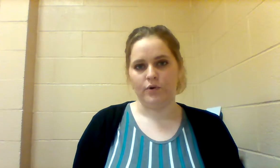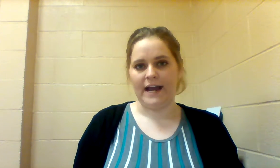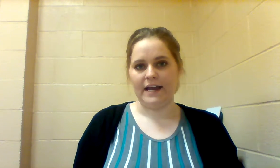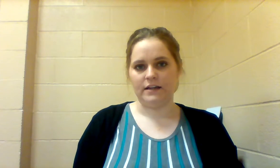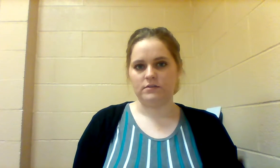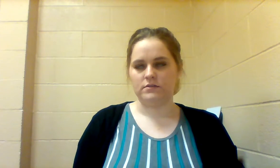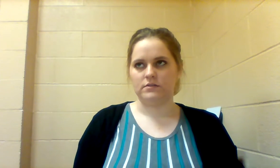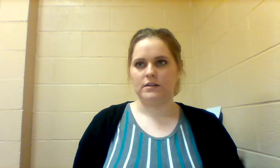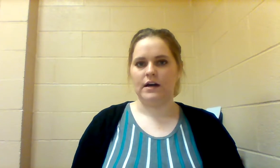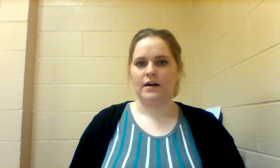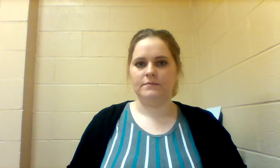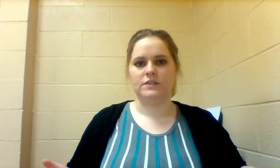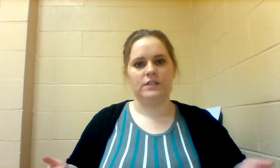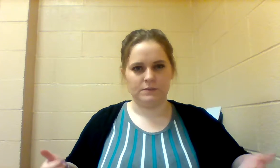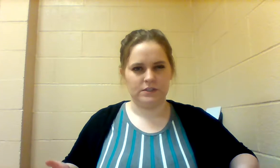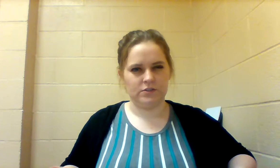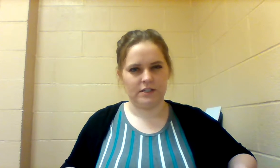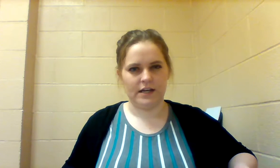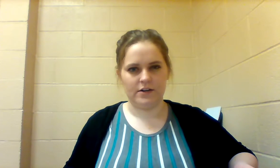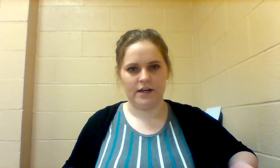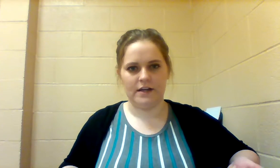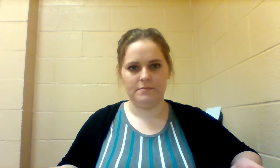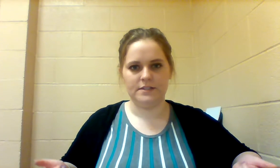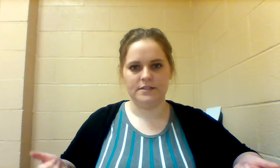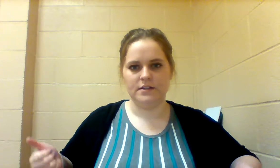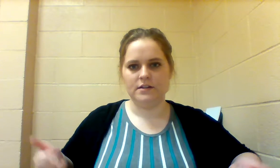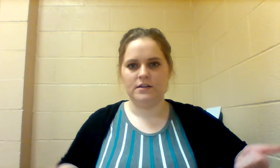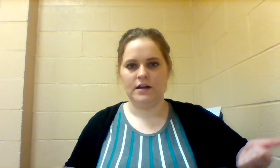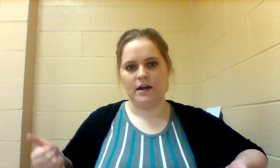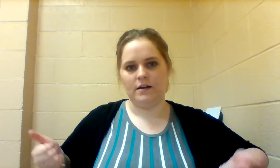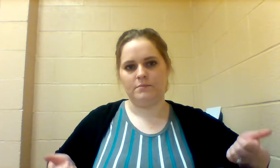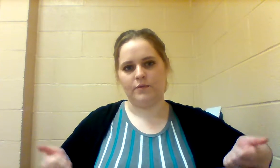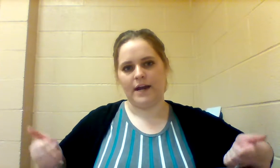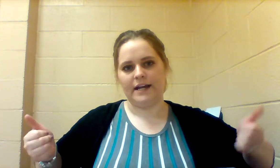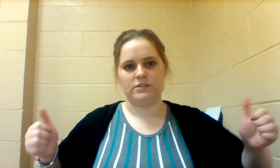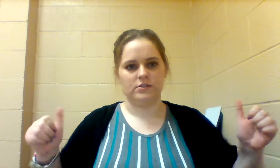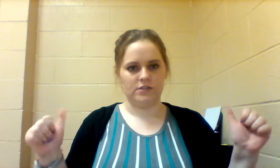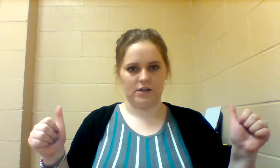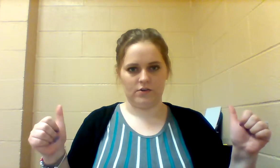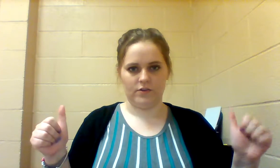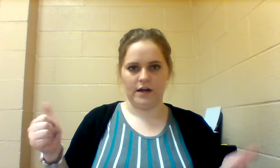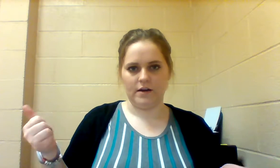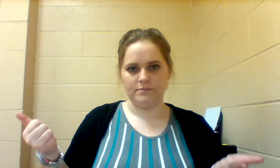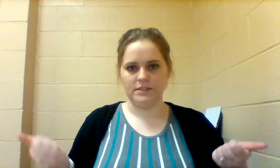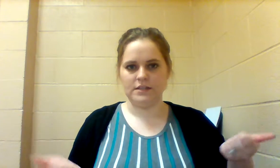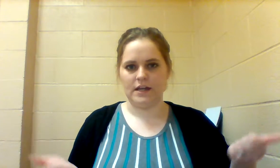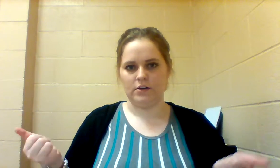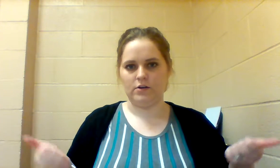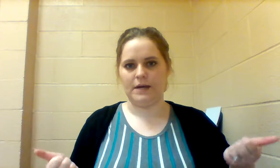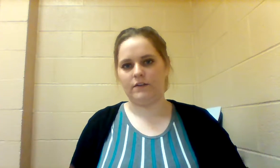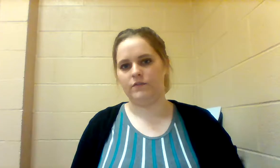BRAG so this one is usually at your hips BRAG so you take your thumbs and you go back and forth